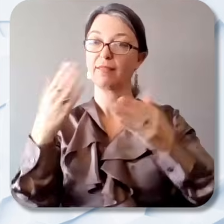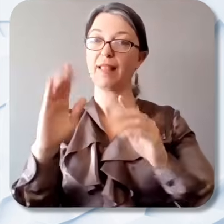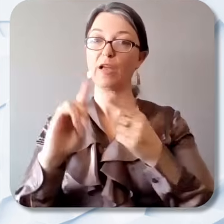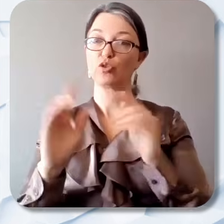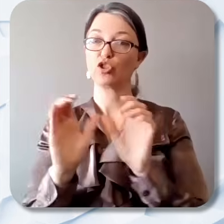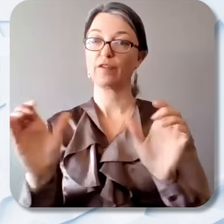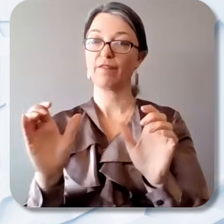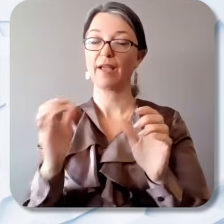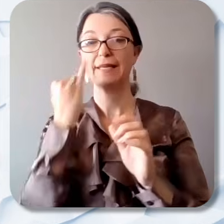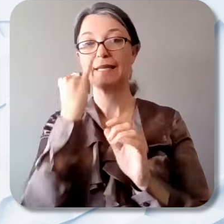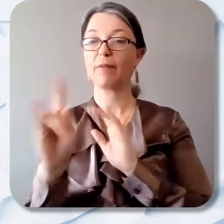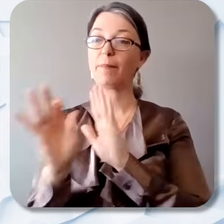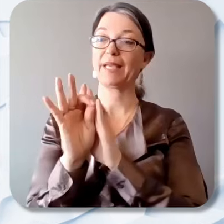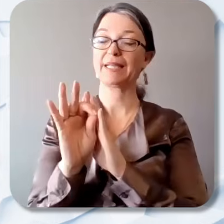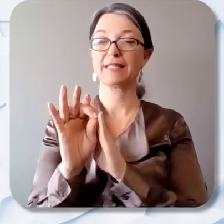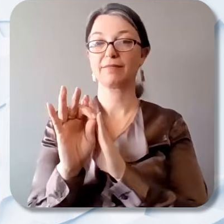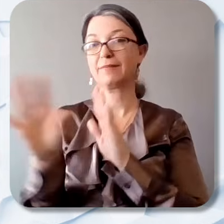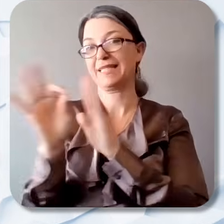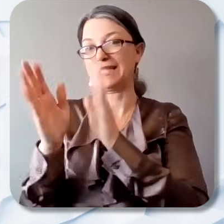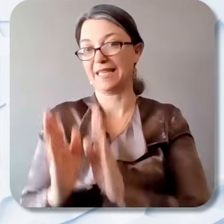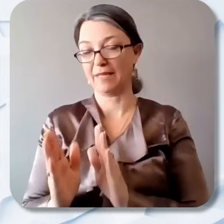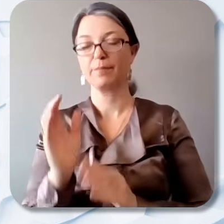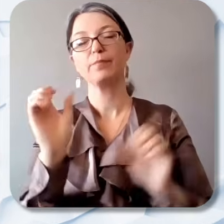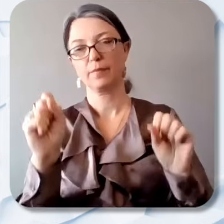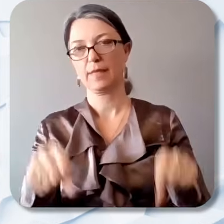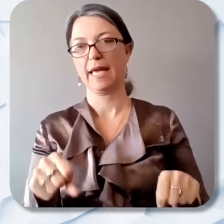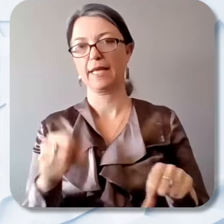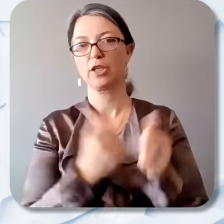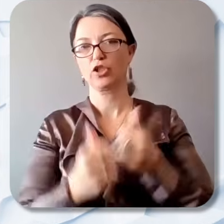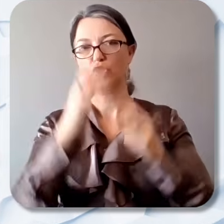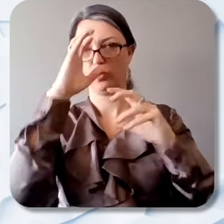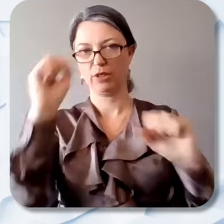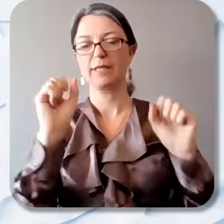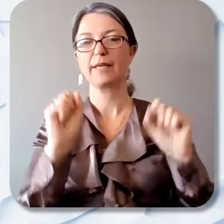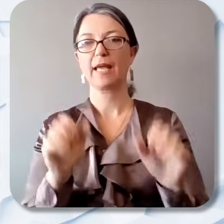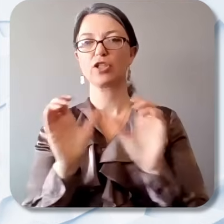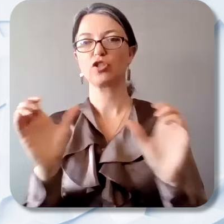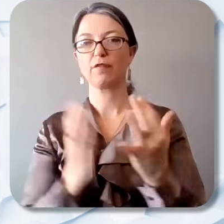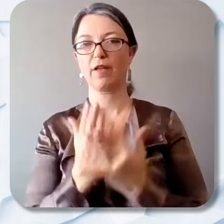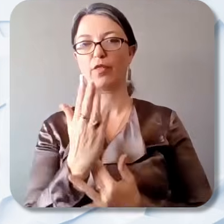Absolutely a superintendent can certify by designee in this process.